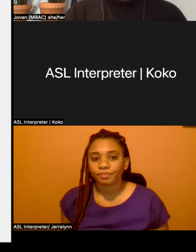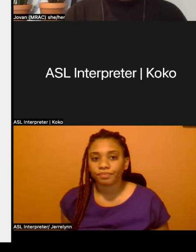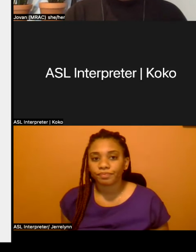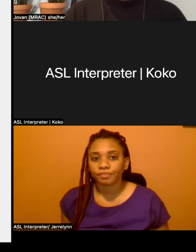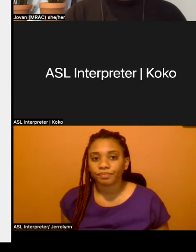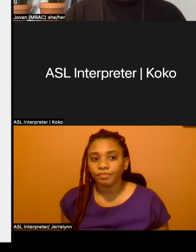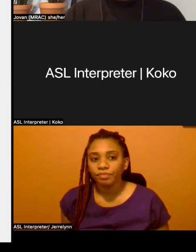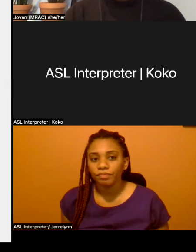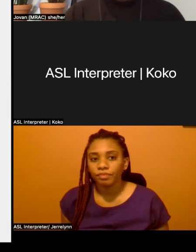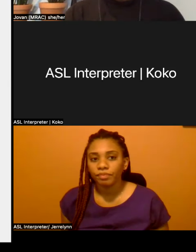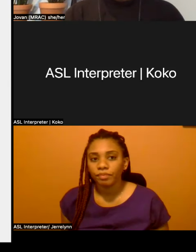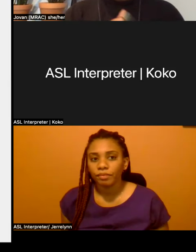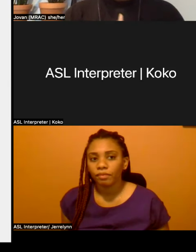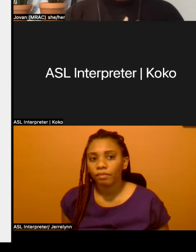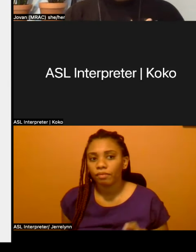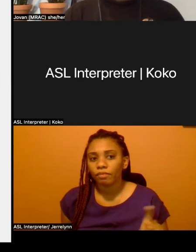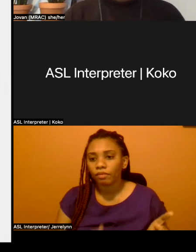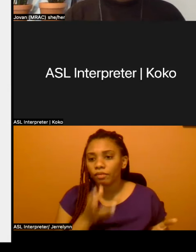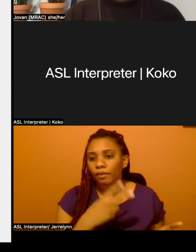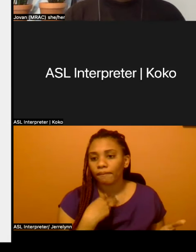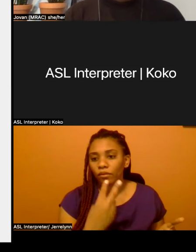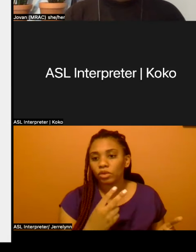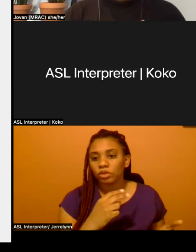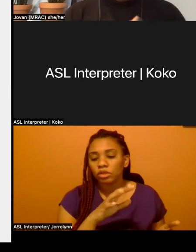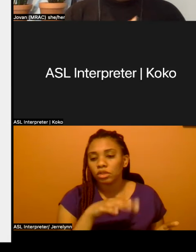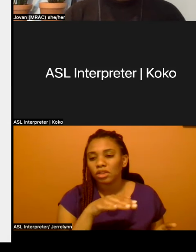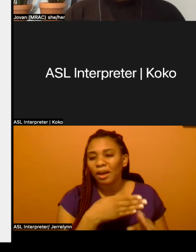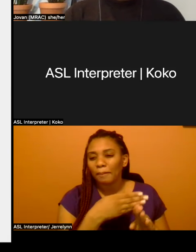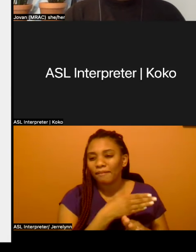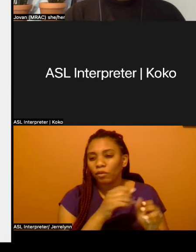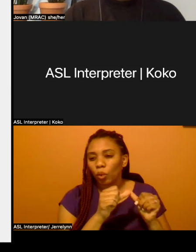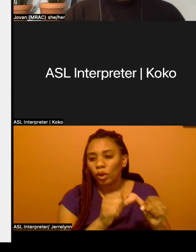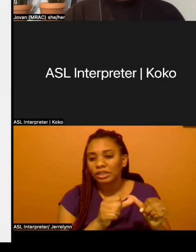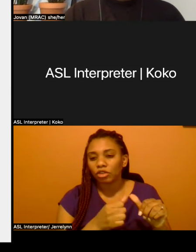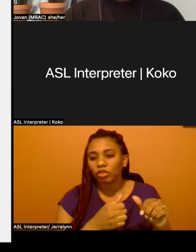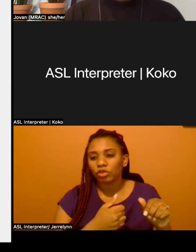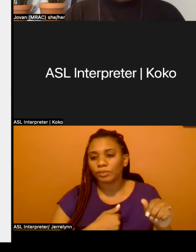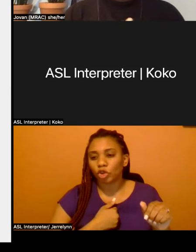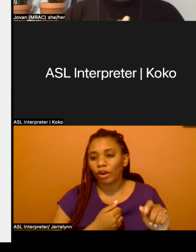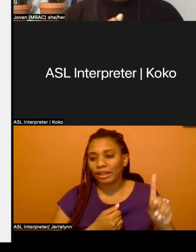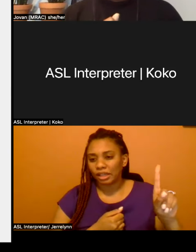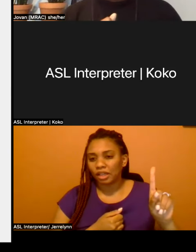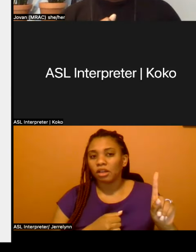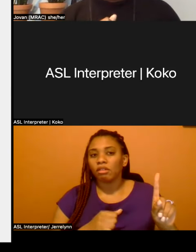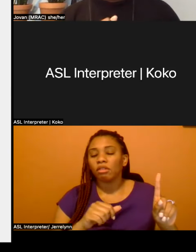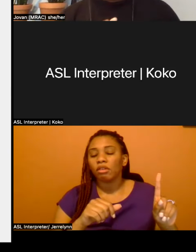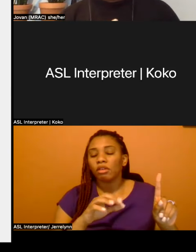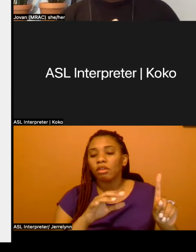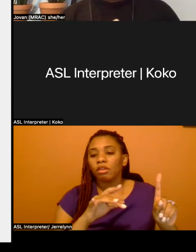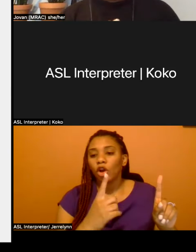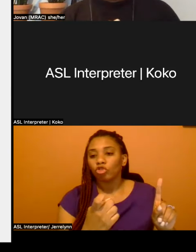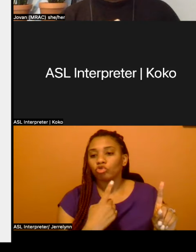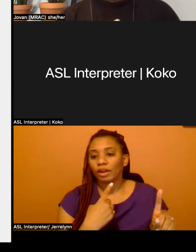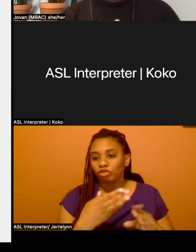[Mirella] Jovan. Yes, [Mirella] Before we move on, there was a question on the previous slide.